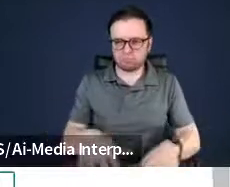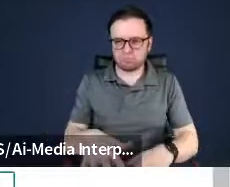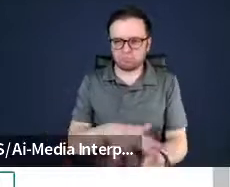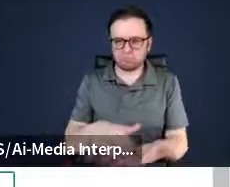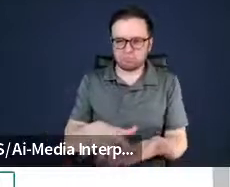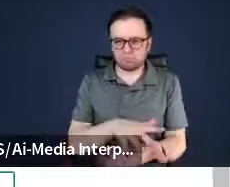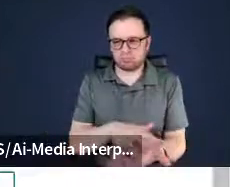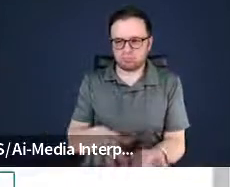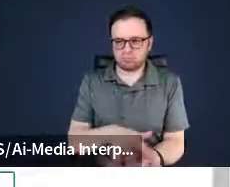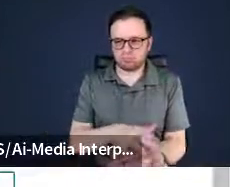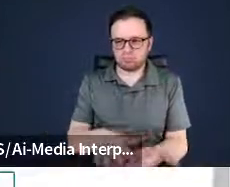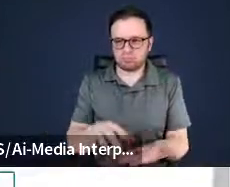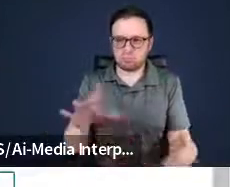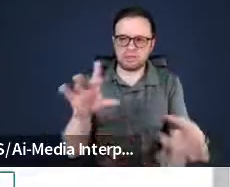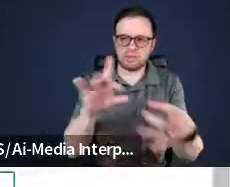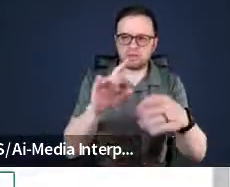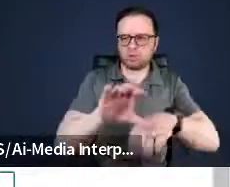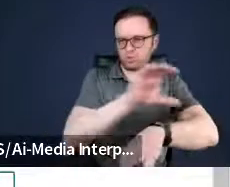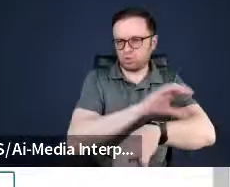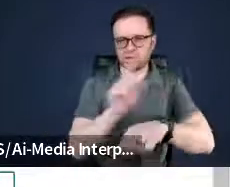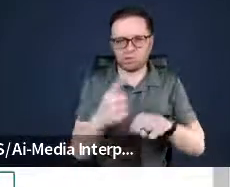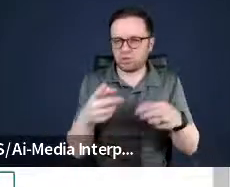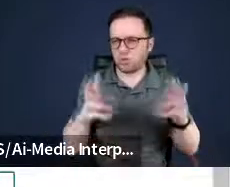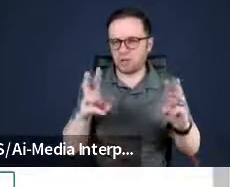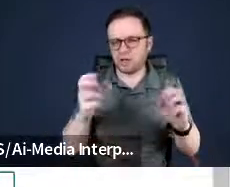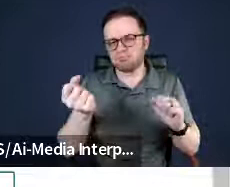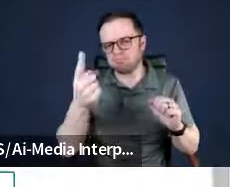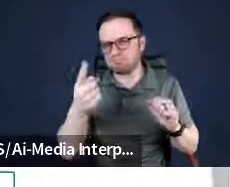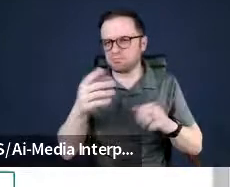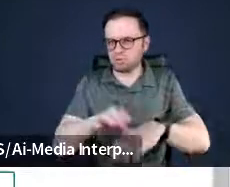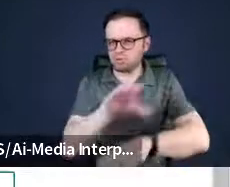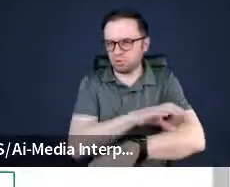And of course for someone who is deafblind where they have multiple sensory loss sometimes